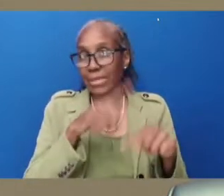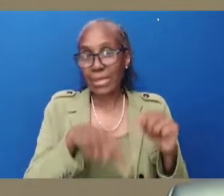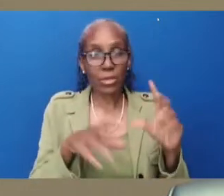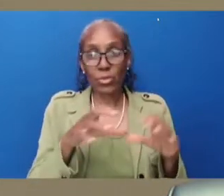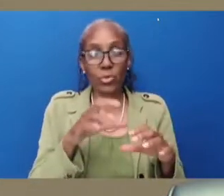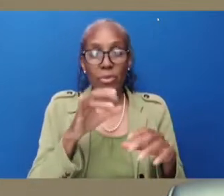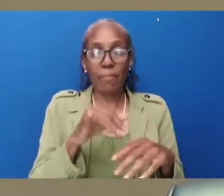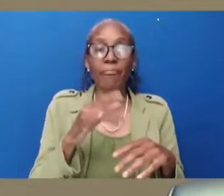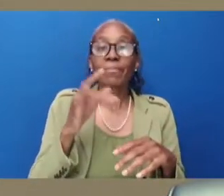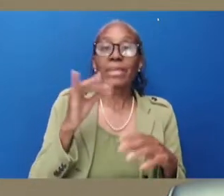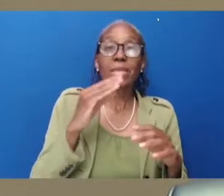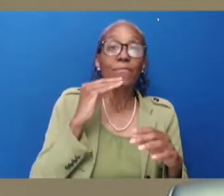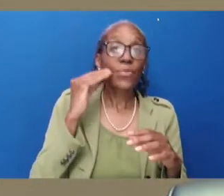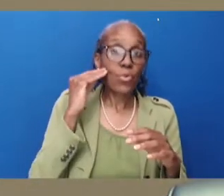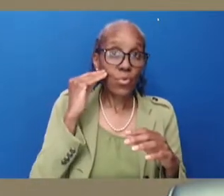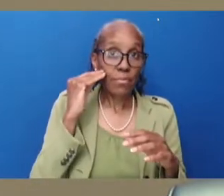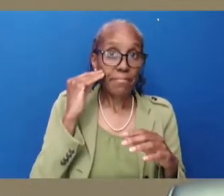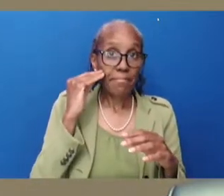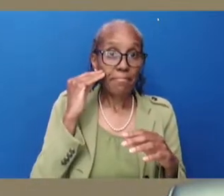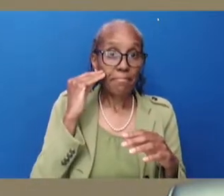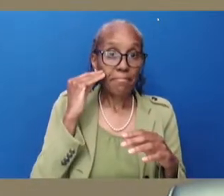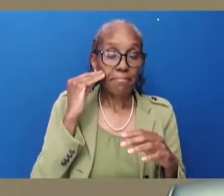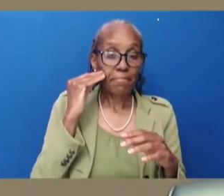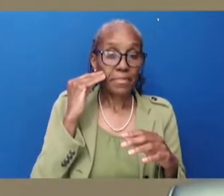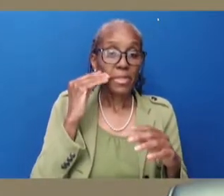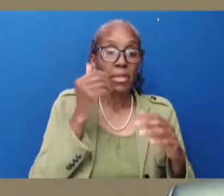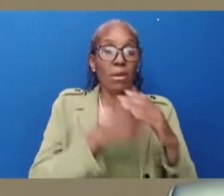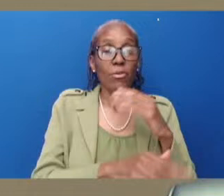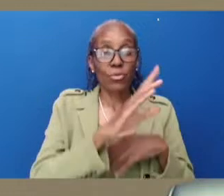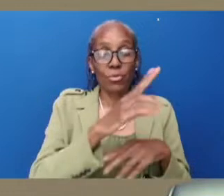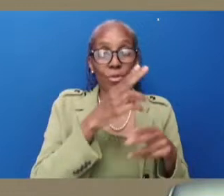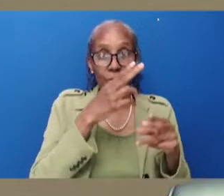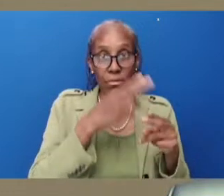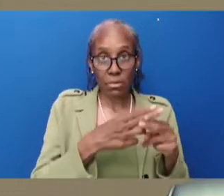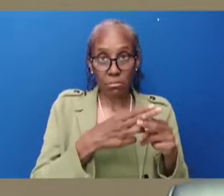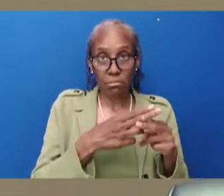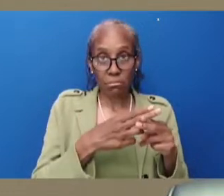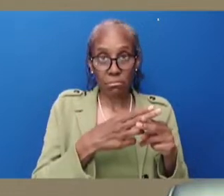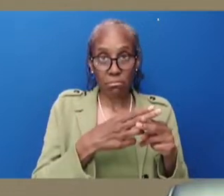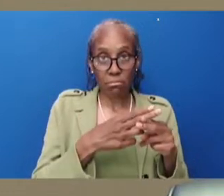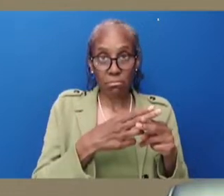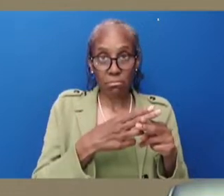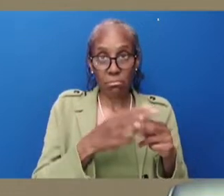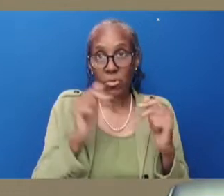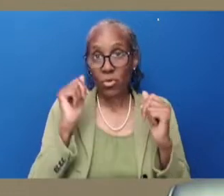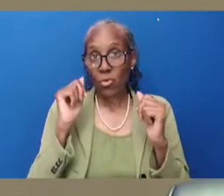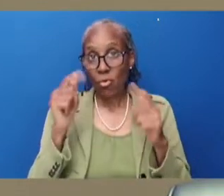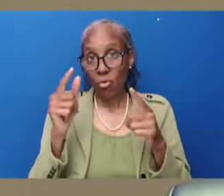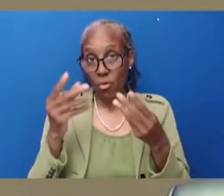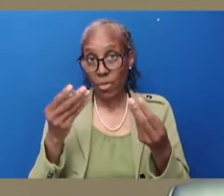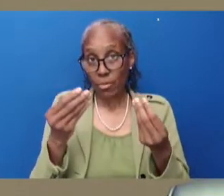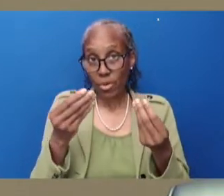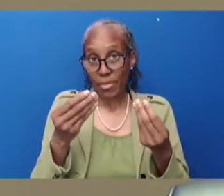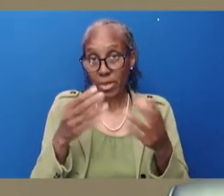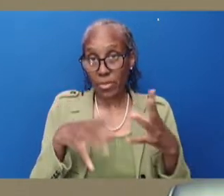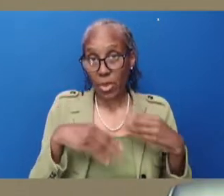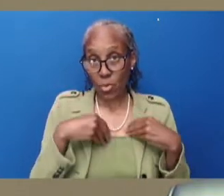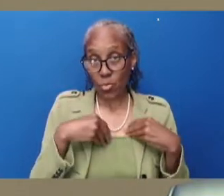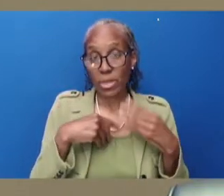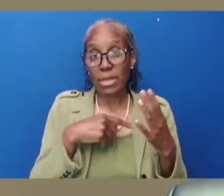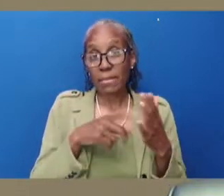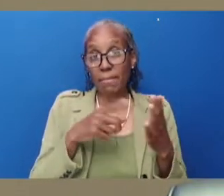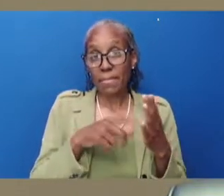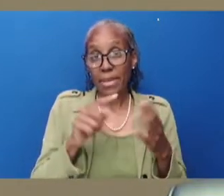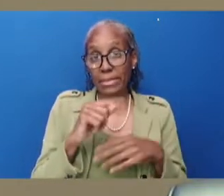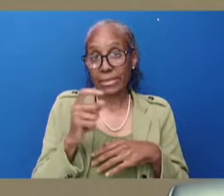THAT WE CAN HELP THEM, BECAUSE